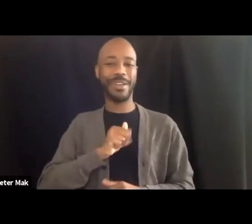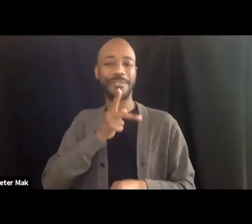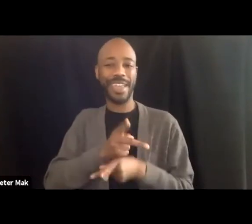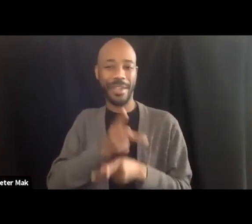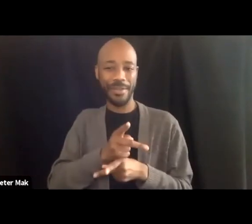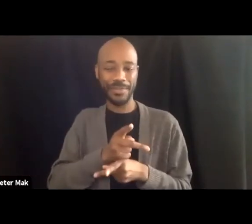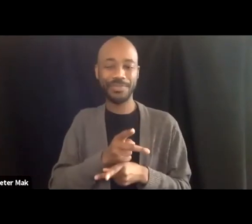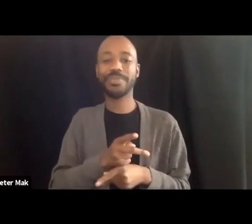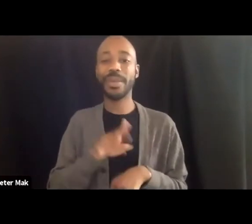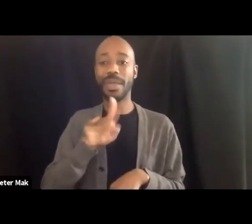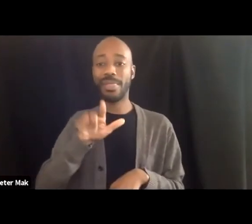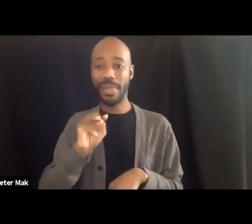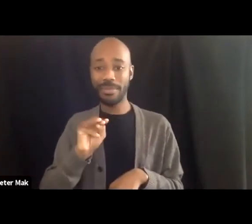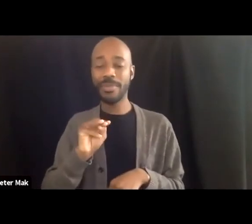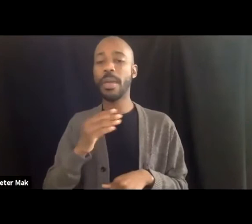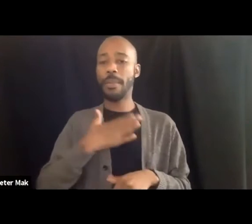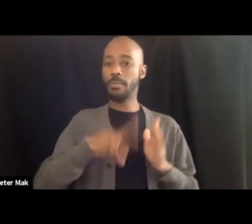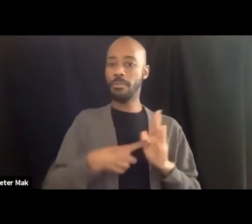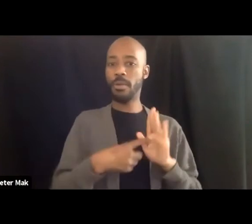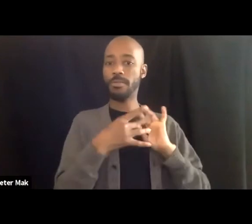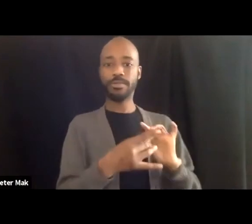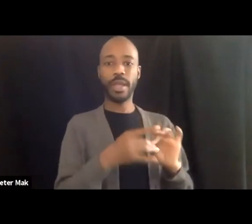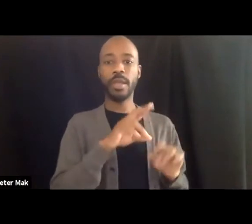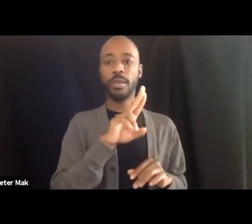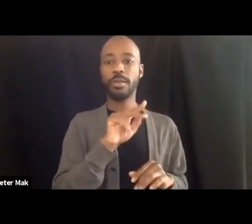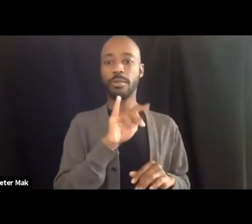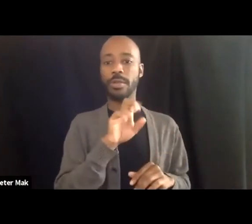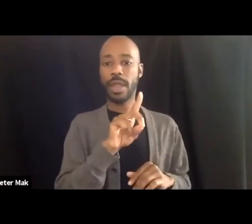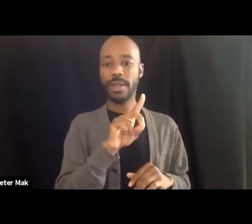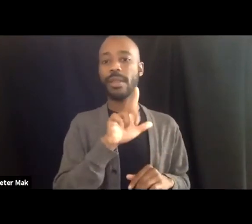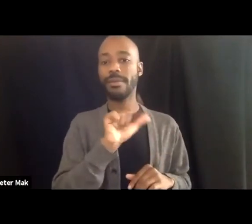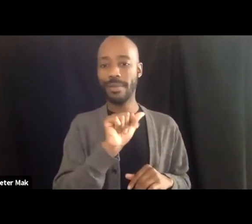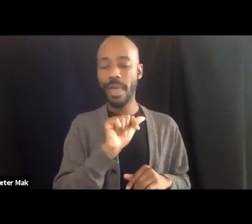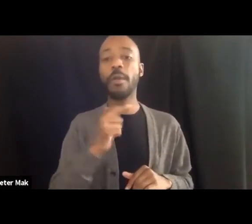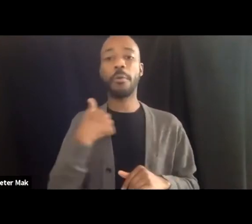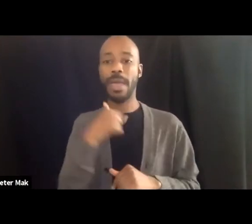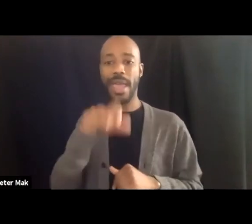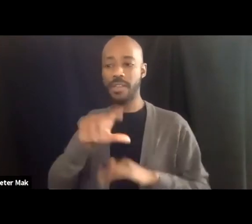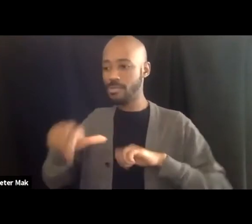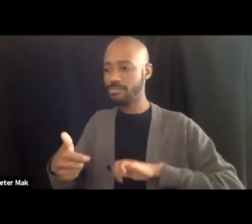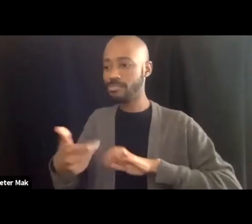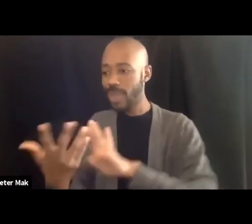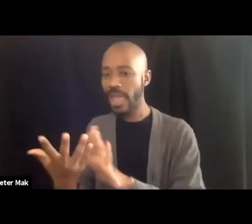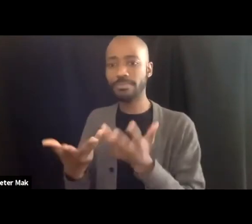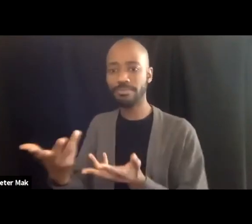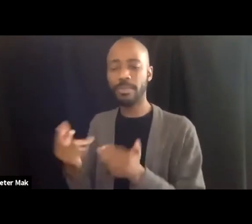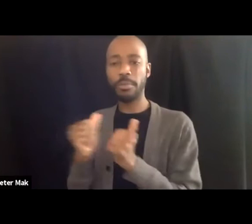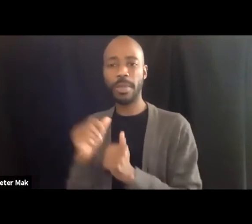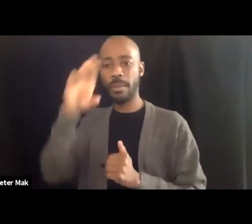in my role with United way I directly engage the black community and organizations over 60, 70 plus GTY all the time,